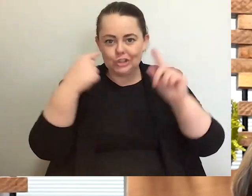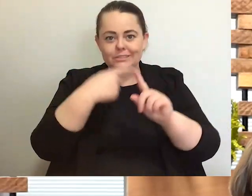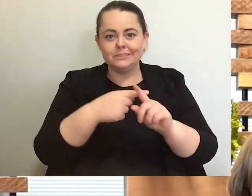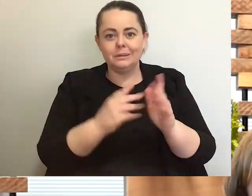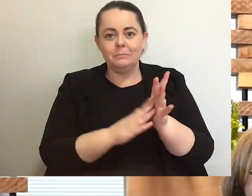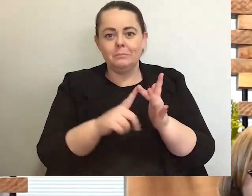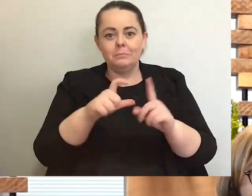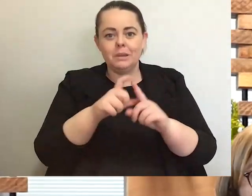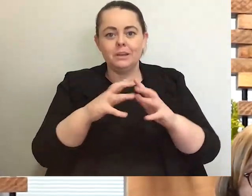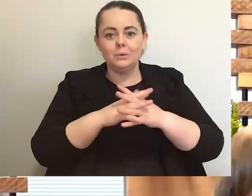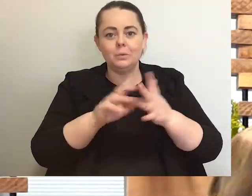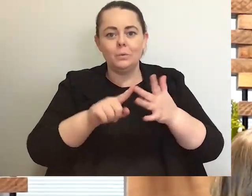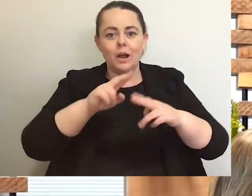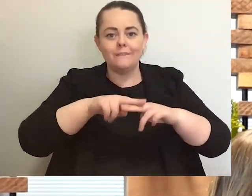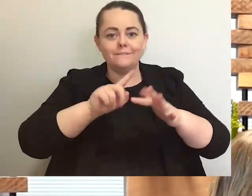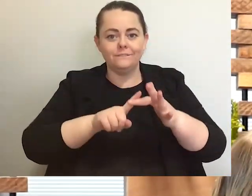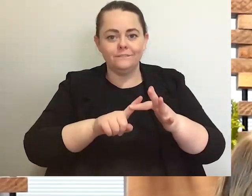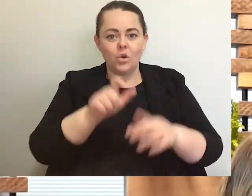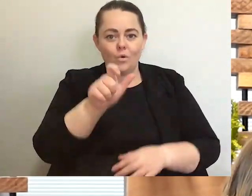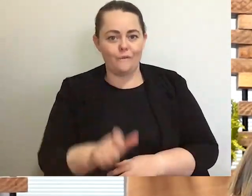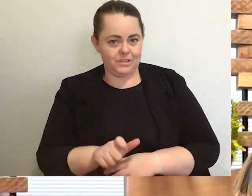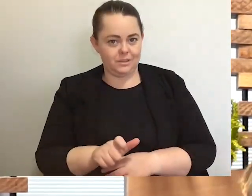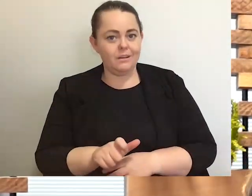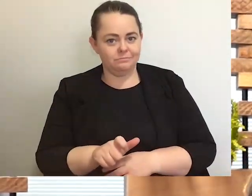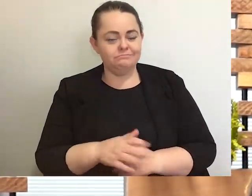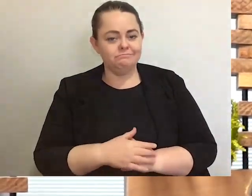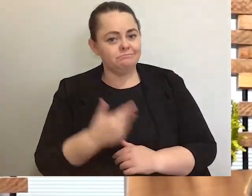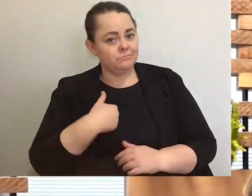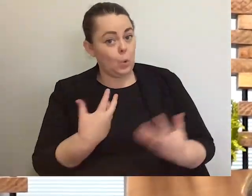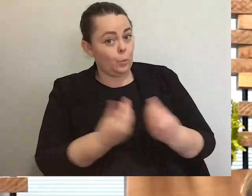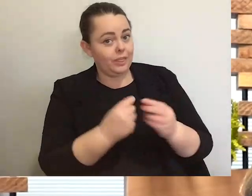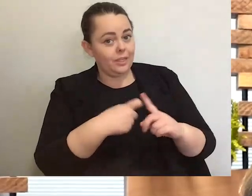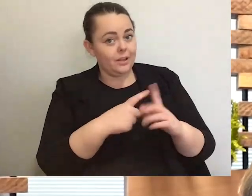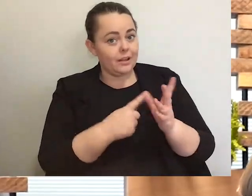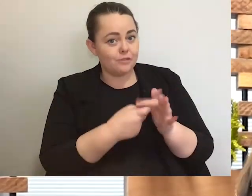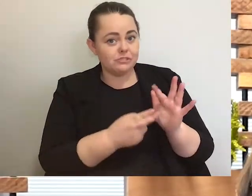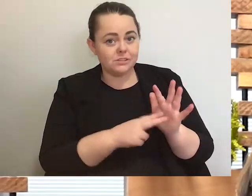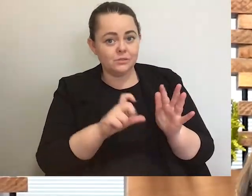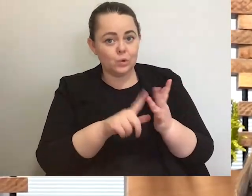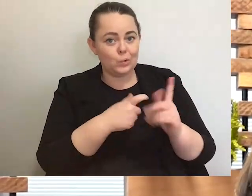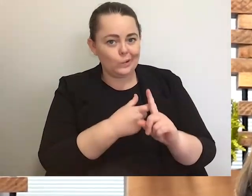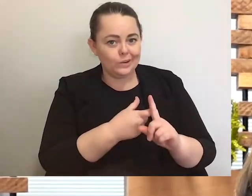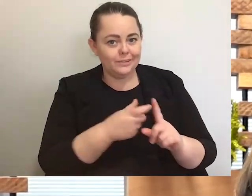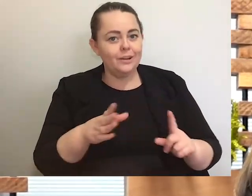and today I'm joined by Karen Cook from the Nursing Taskforce. Can I first acknowledge the Traditional Owners